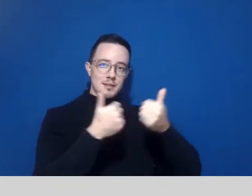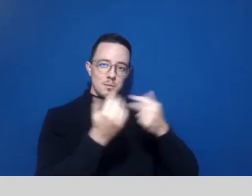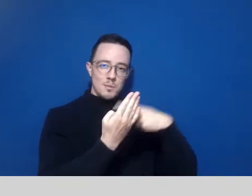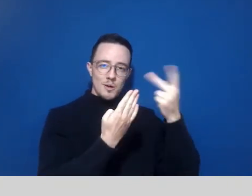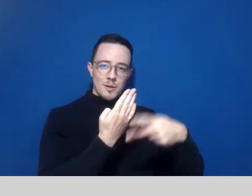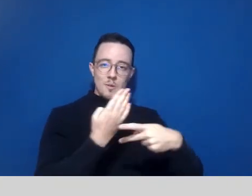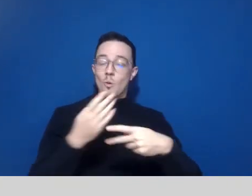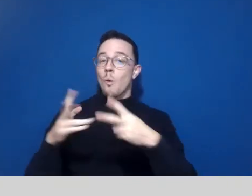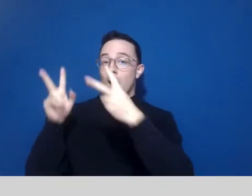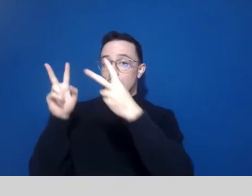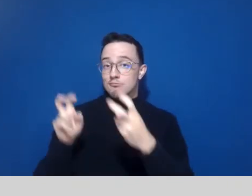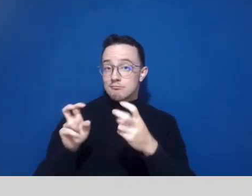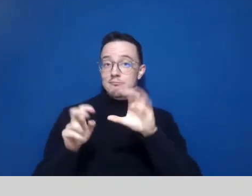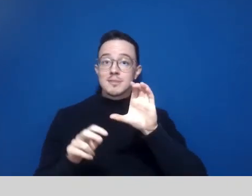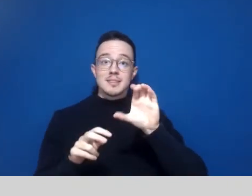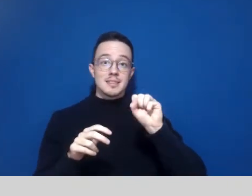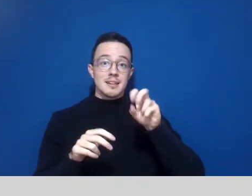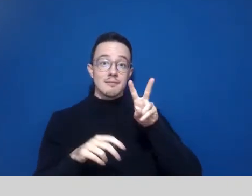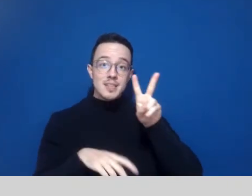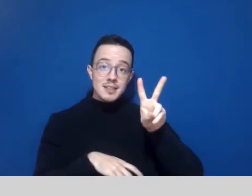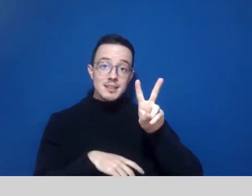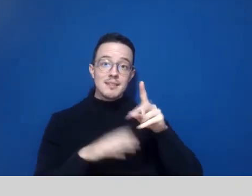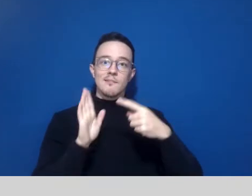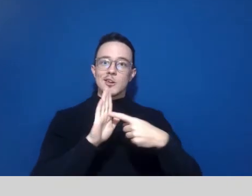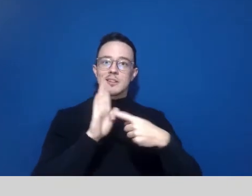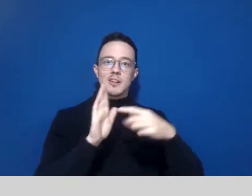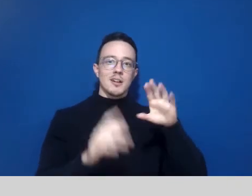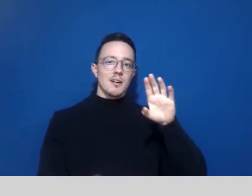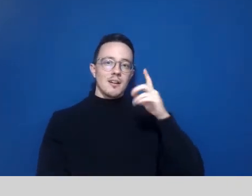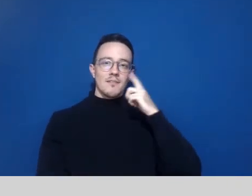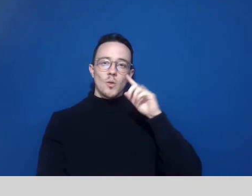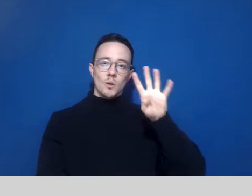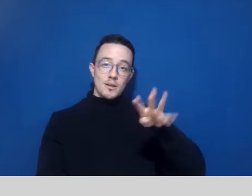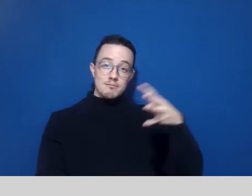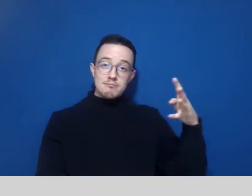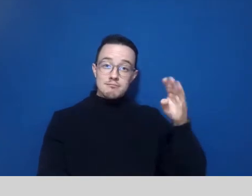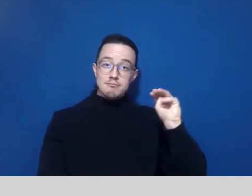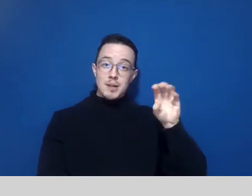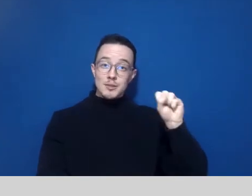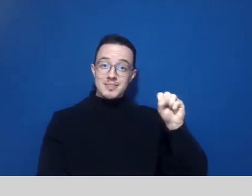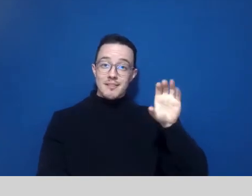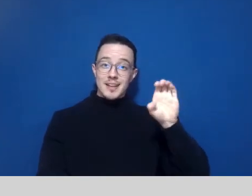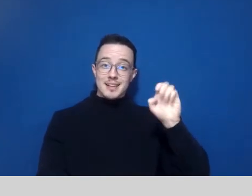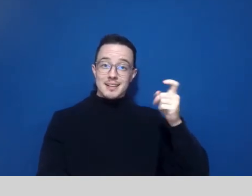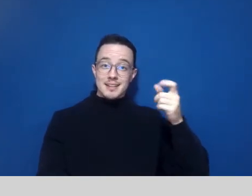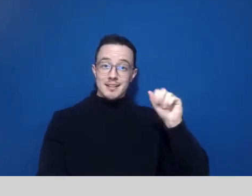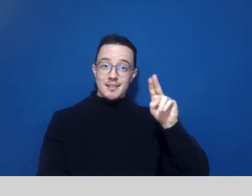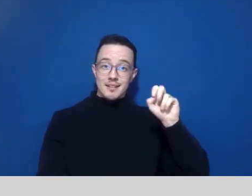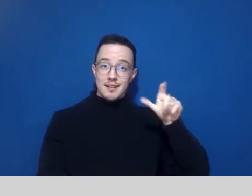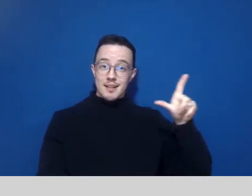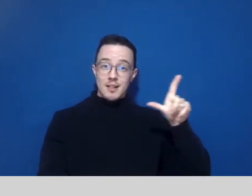and get it out as CSV if I want to load it into something like Microsoft Excel. I can actually export it as YAML